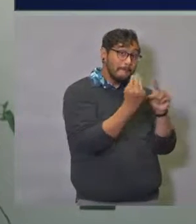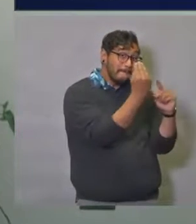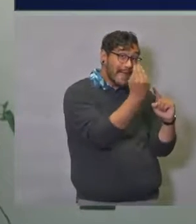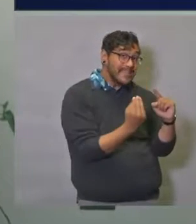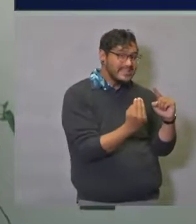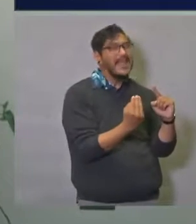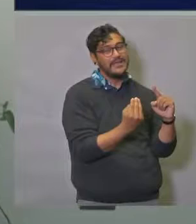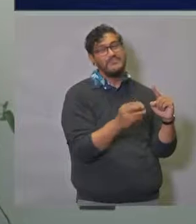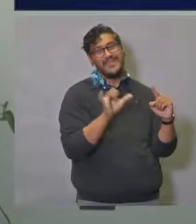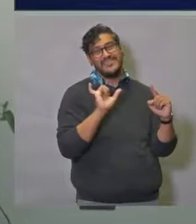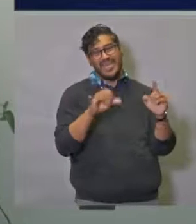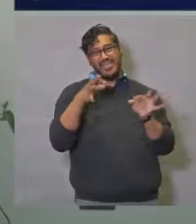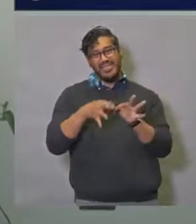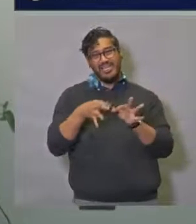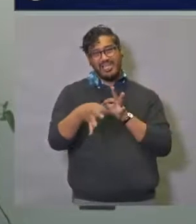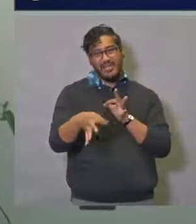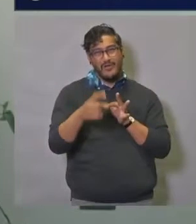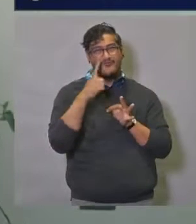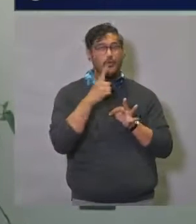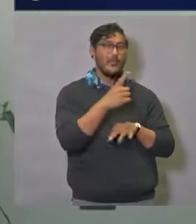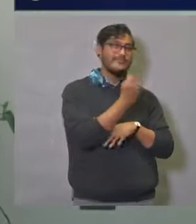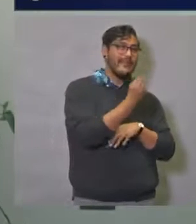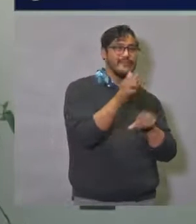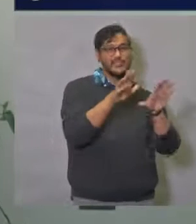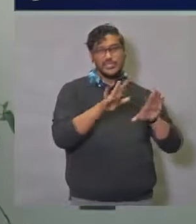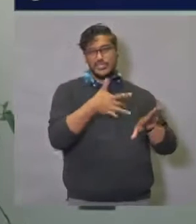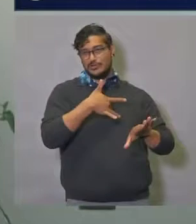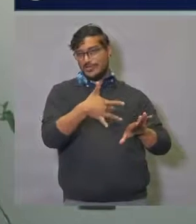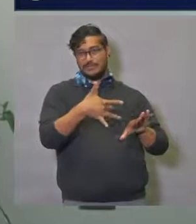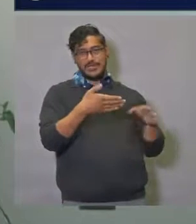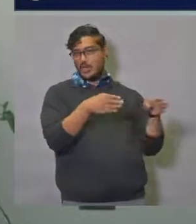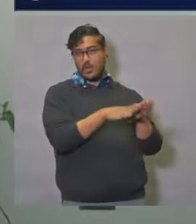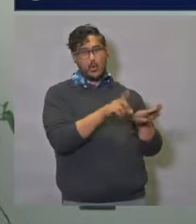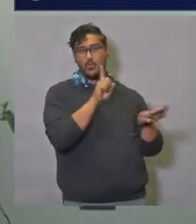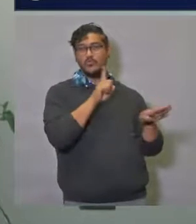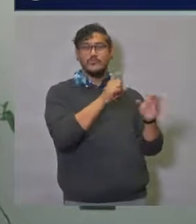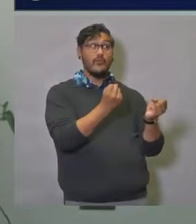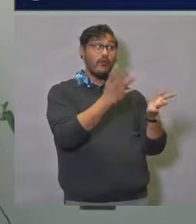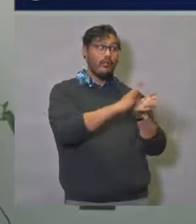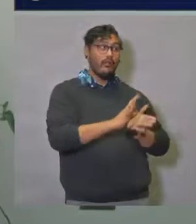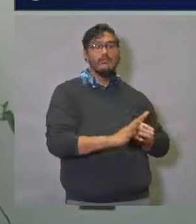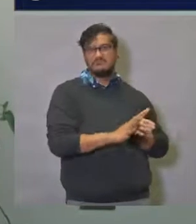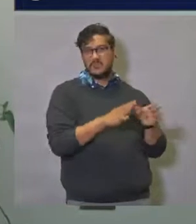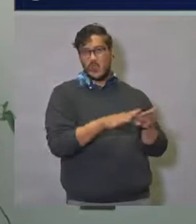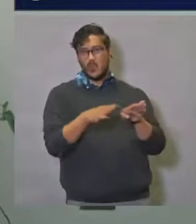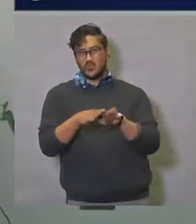AND DEATHS REPORTED ON MONDAY REFLECTED THE DELAY IN REPORTING